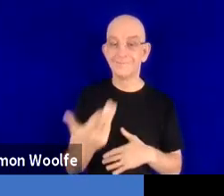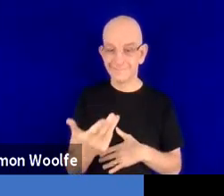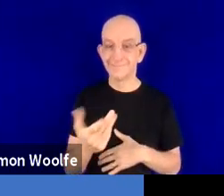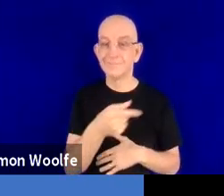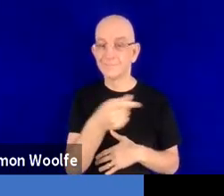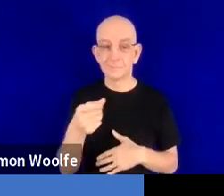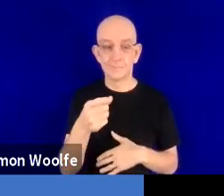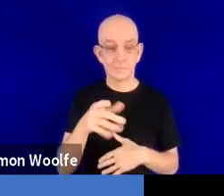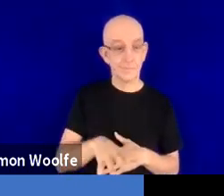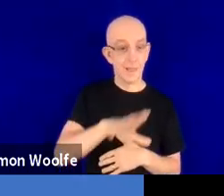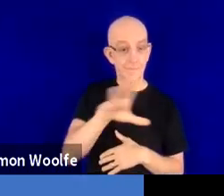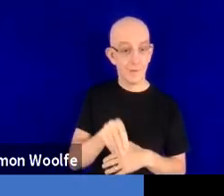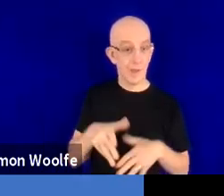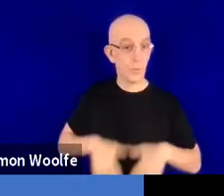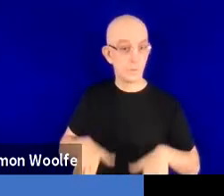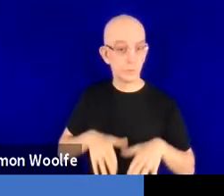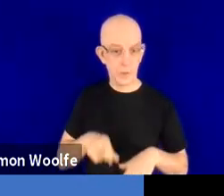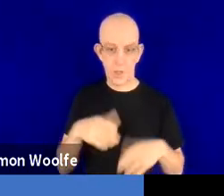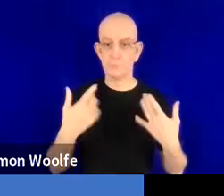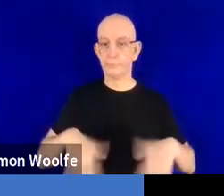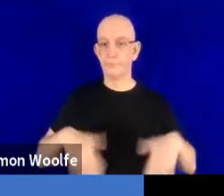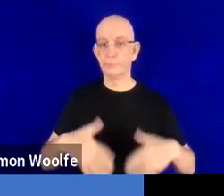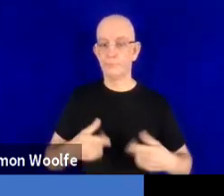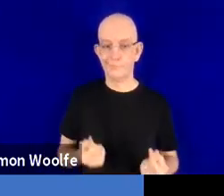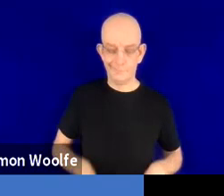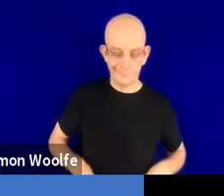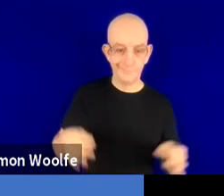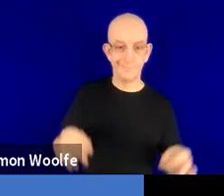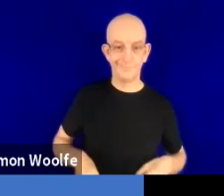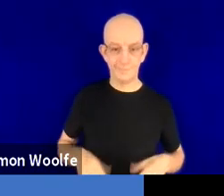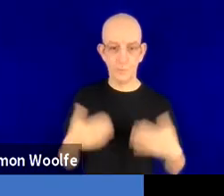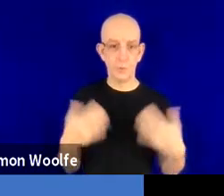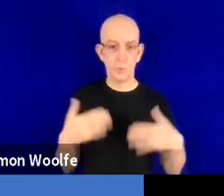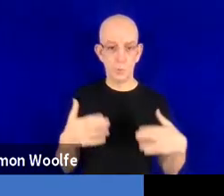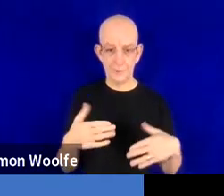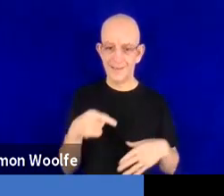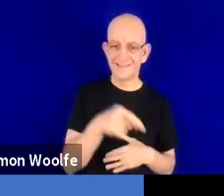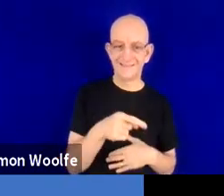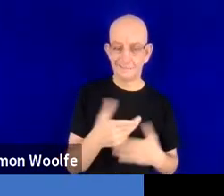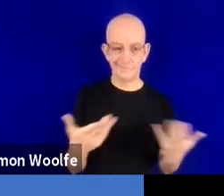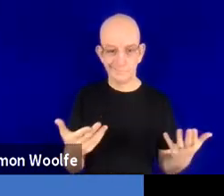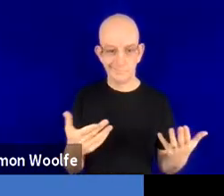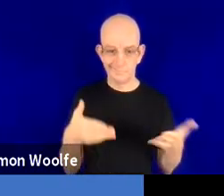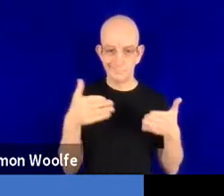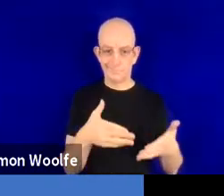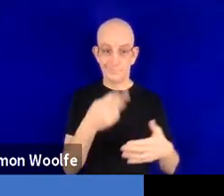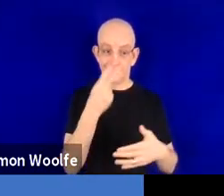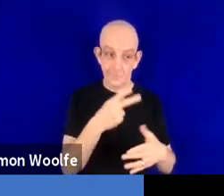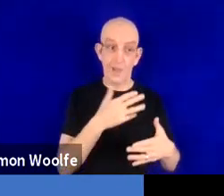We see some are significantly in excess. But then if we look at Peru and Thailand, particularly, those benefits are significantly below